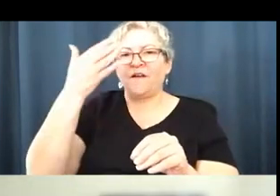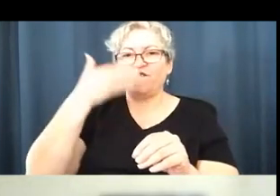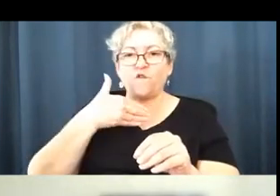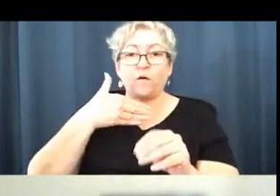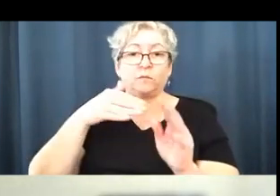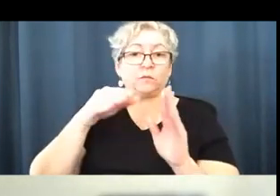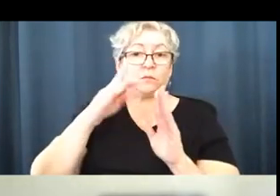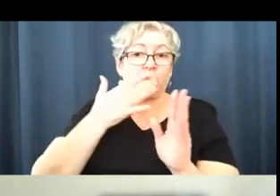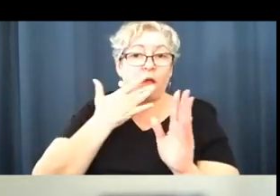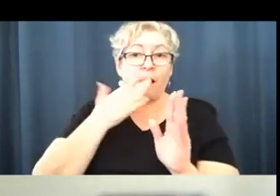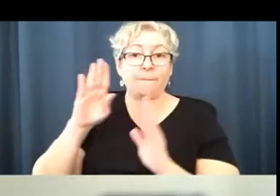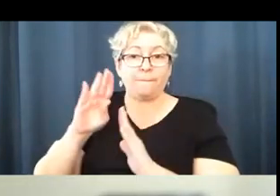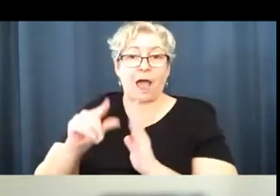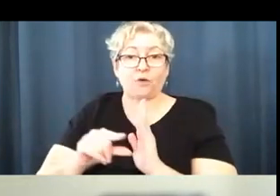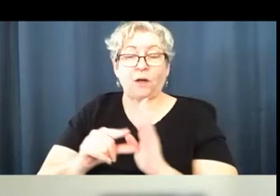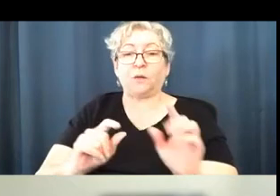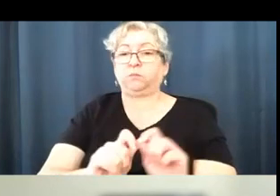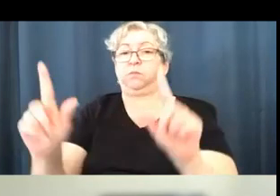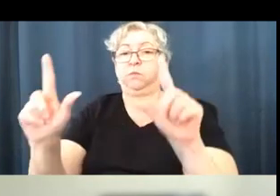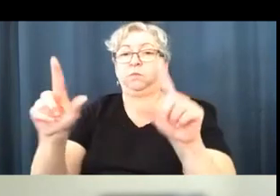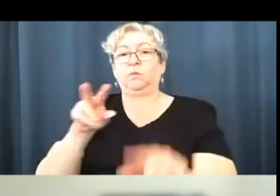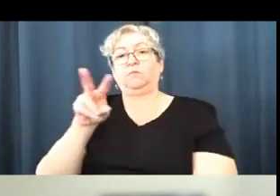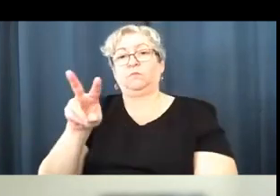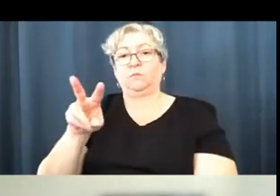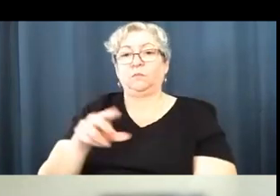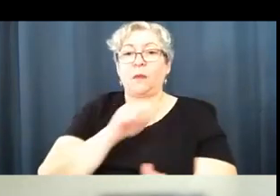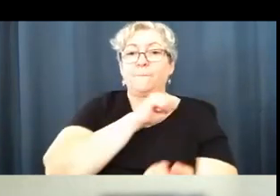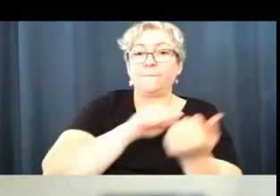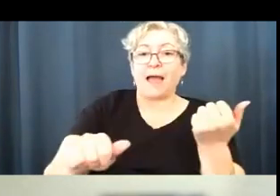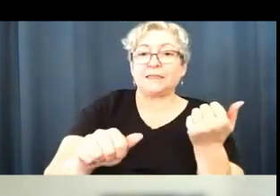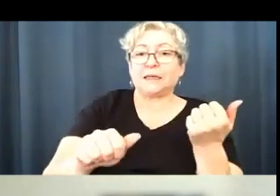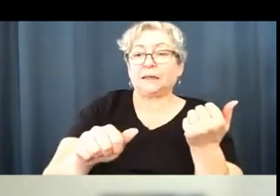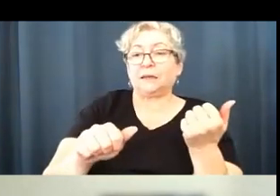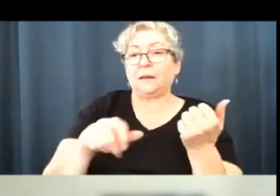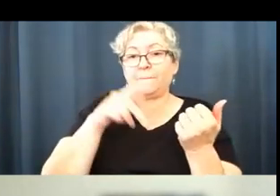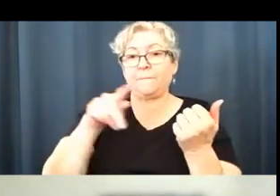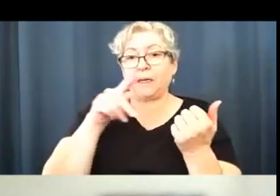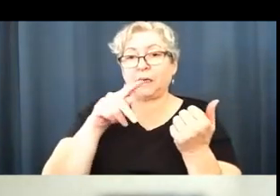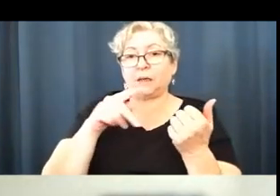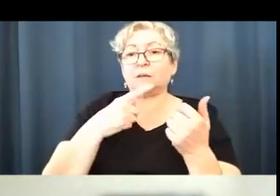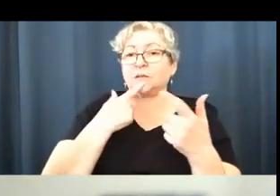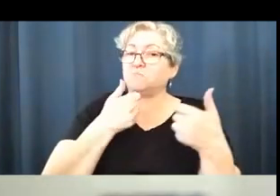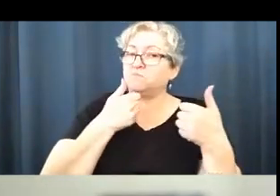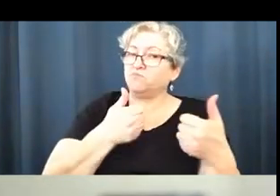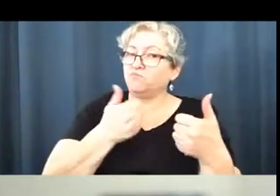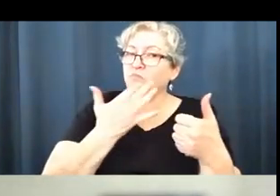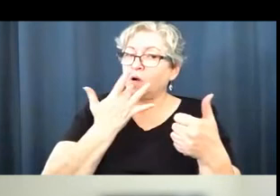and it's gonna spit out whether or not this is a passing according to the WCAG standard, which of course then is gonna say this is a good color combination I can use.